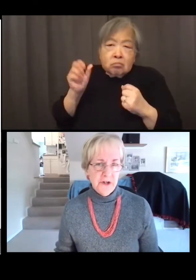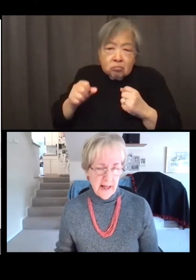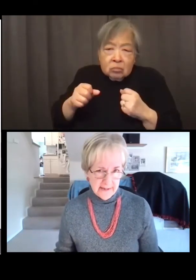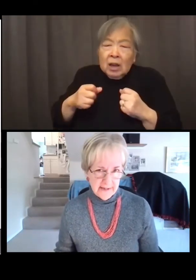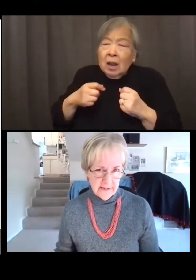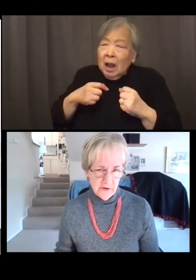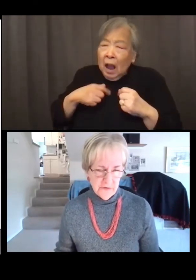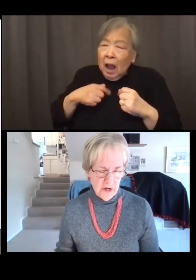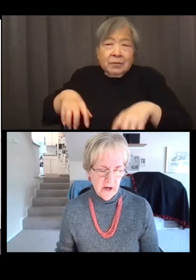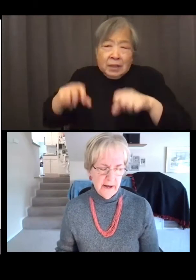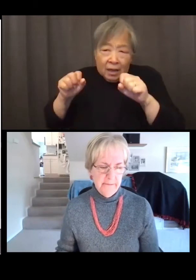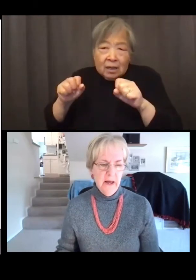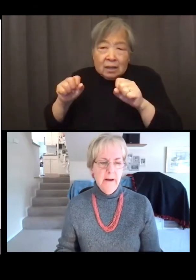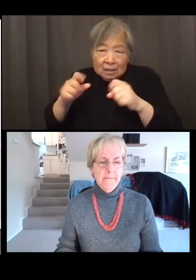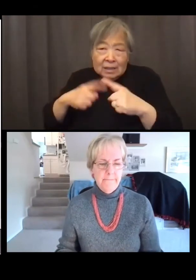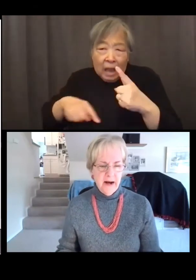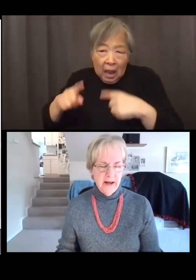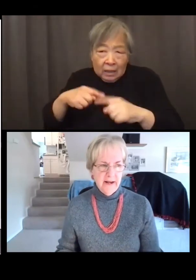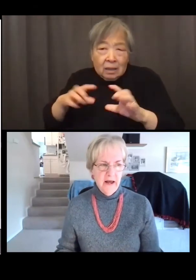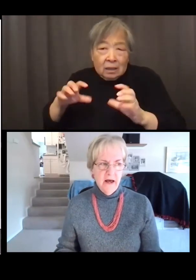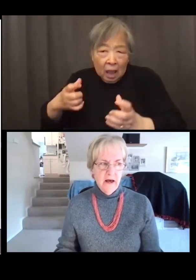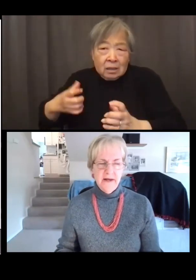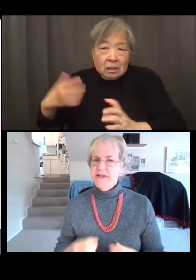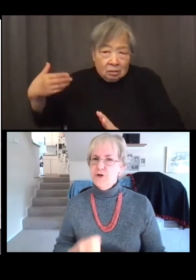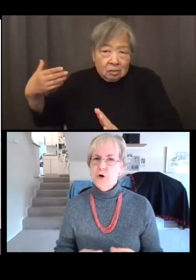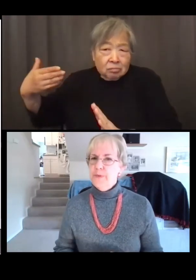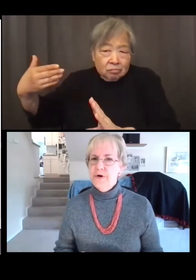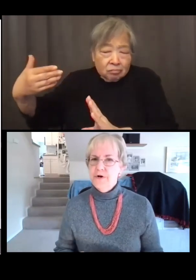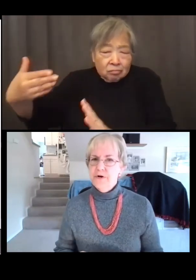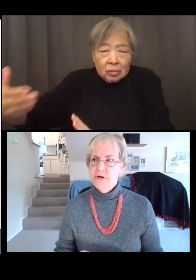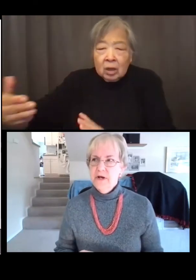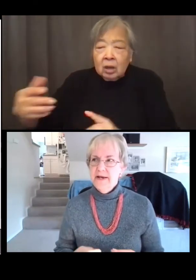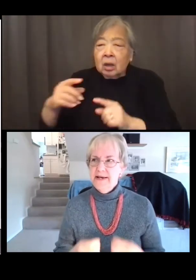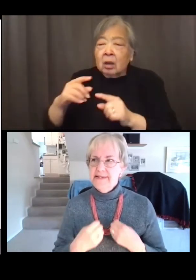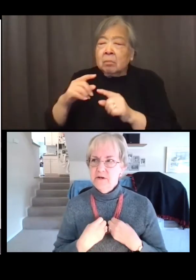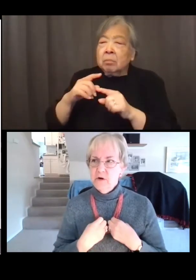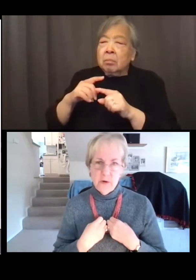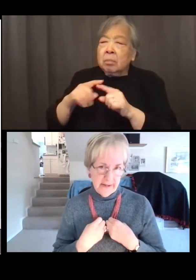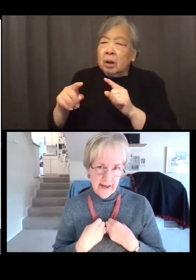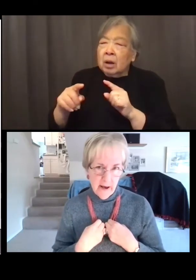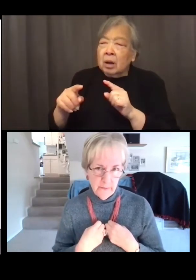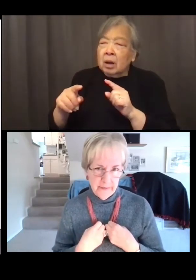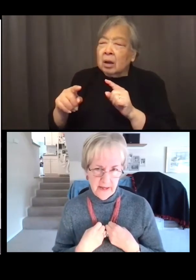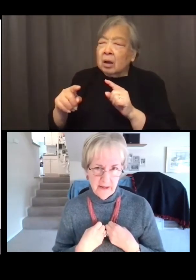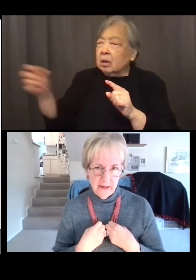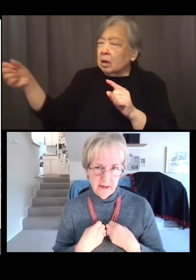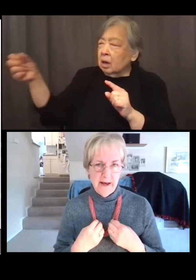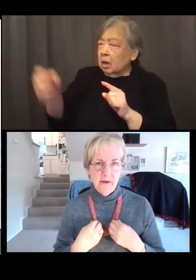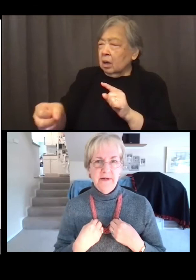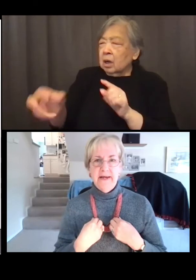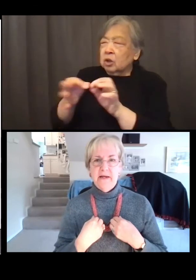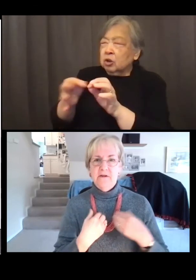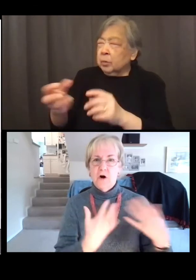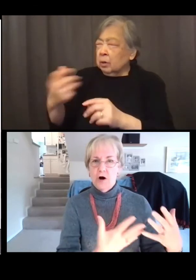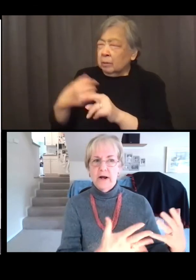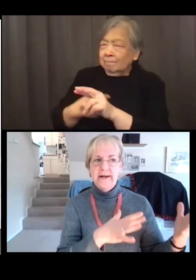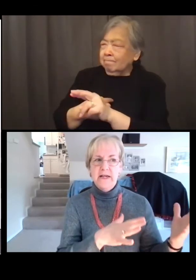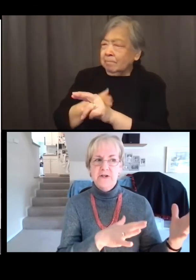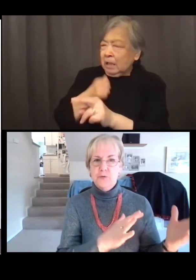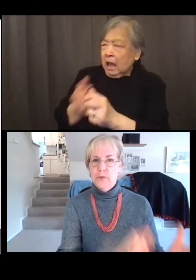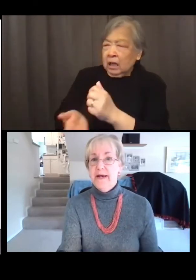classes over time but an interpreter isn't going to help me. I need CART I need to read